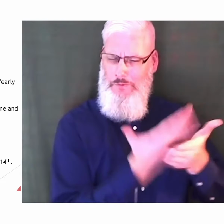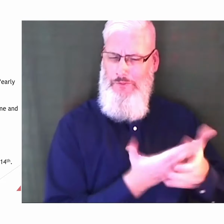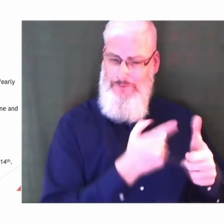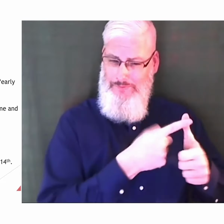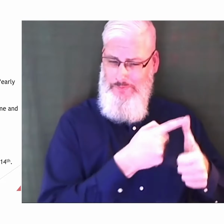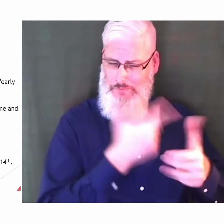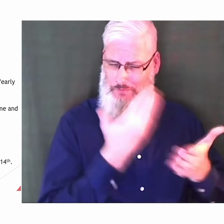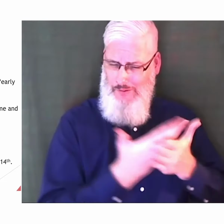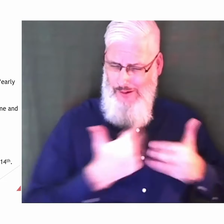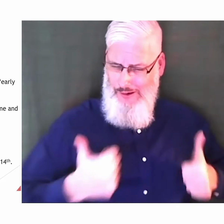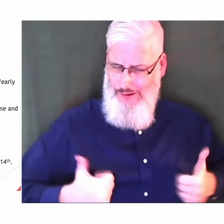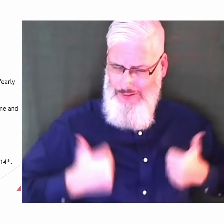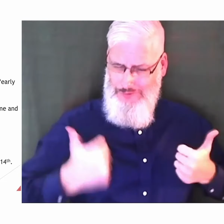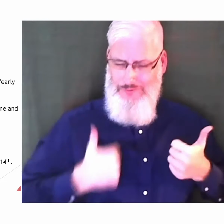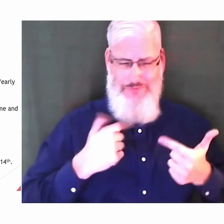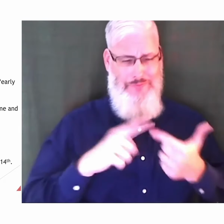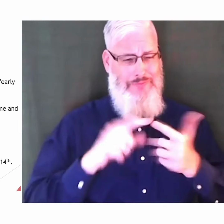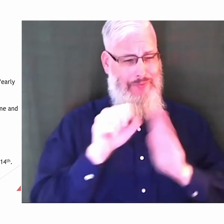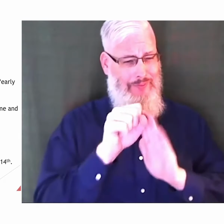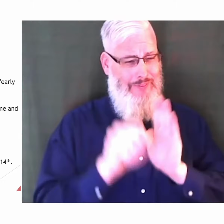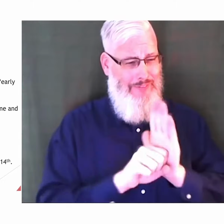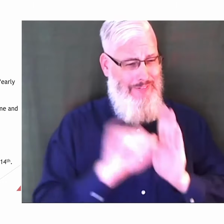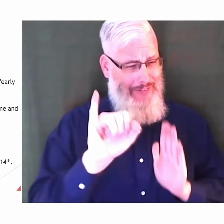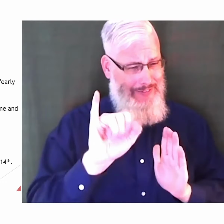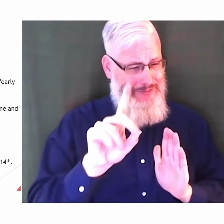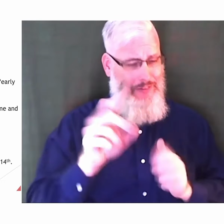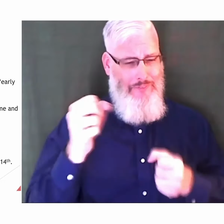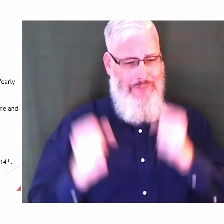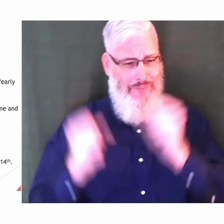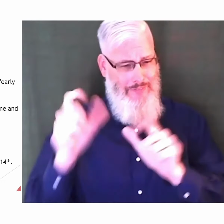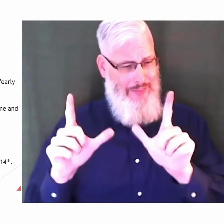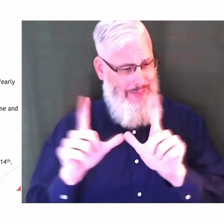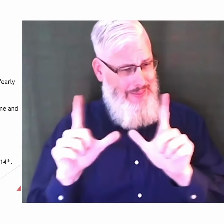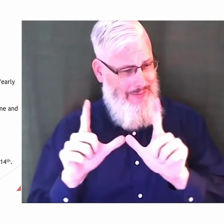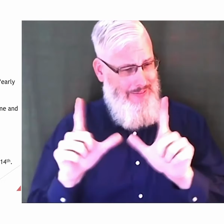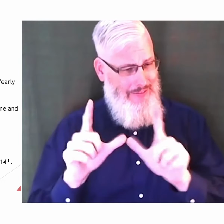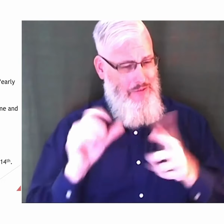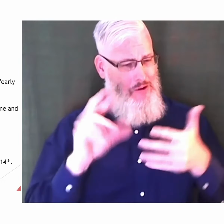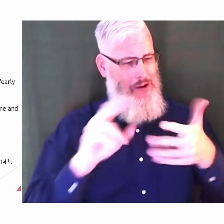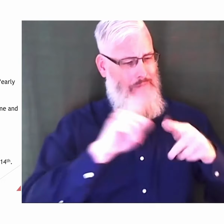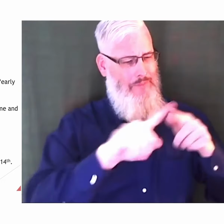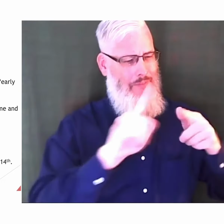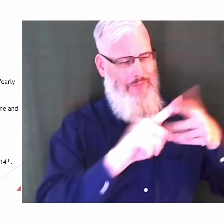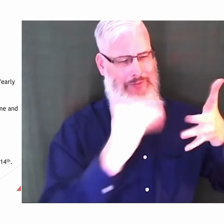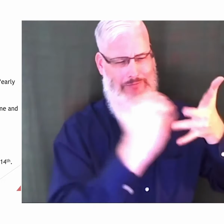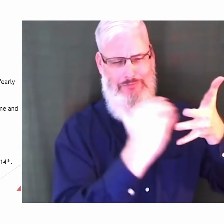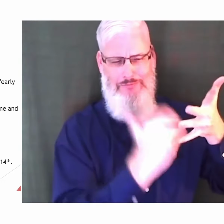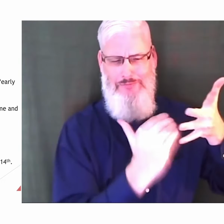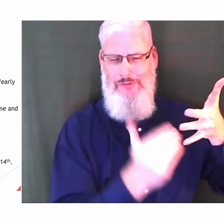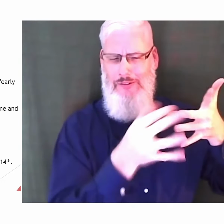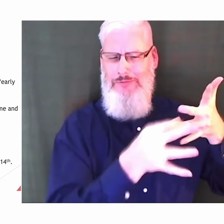or state ID card with your current address, other documents may be used as proof of residence